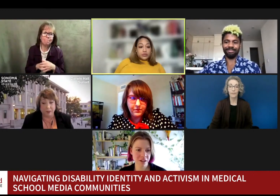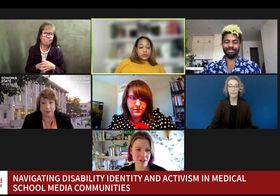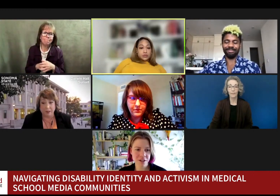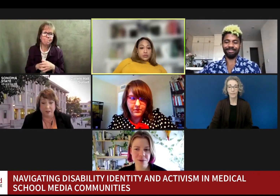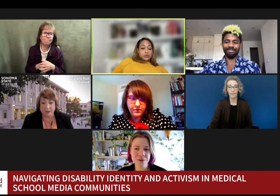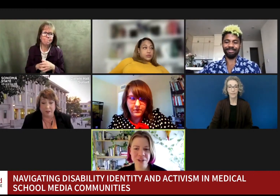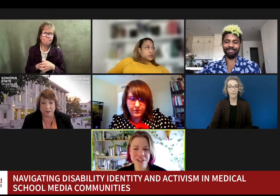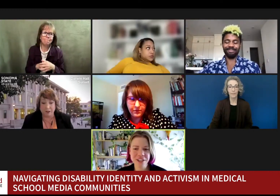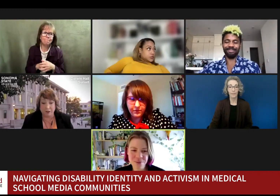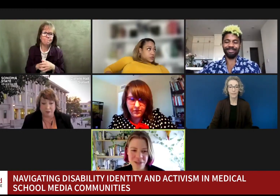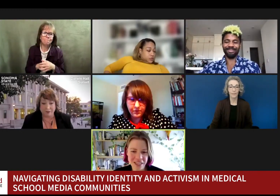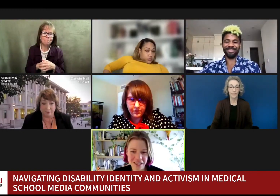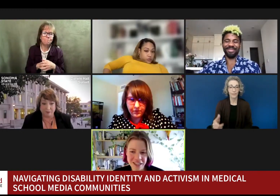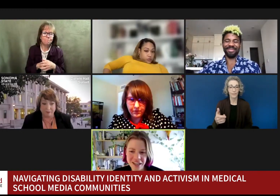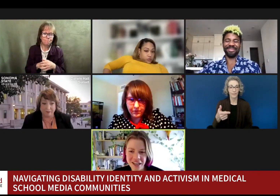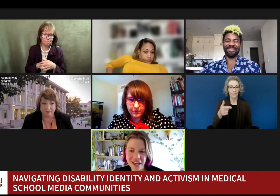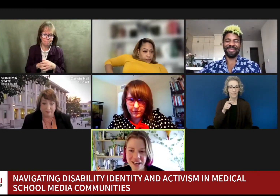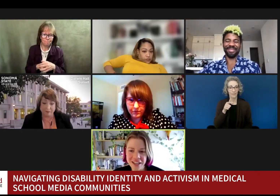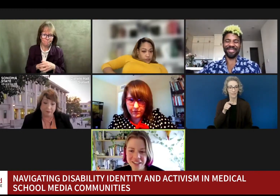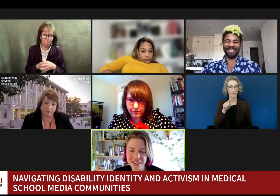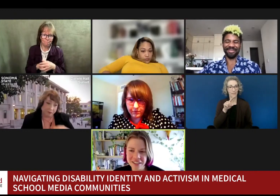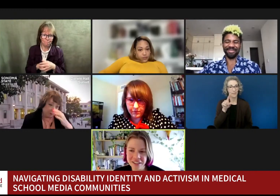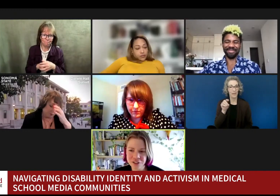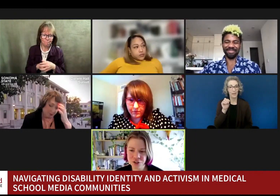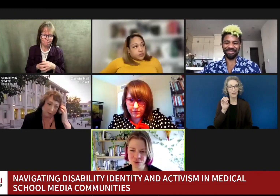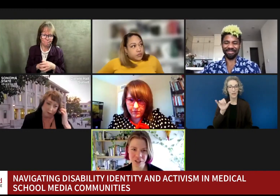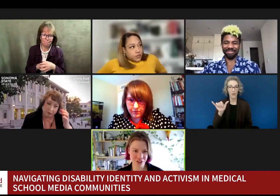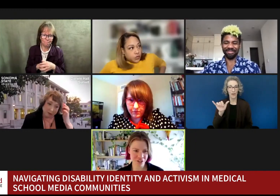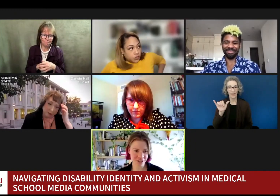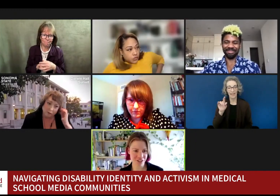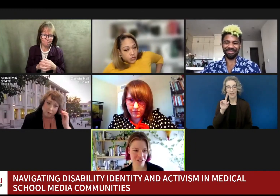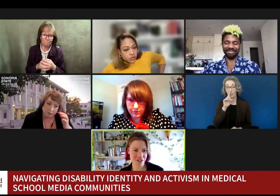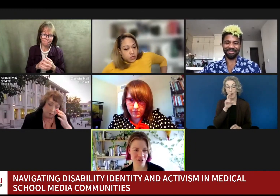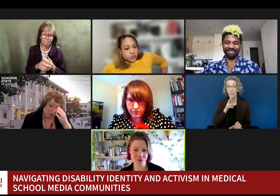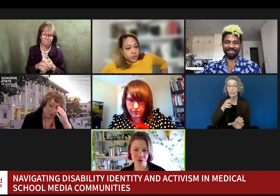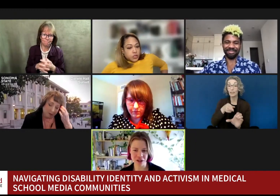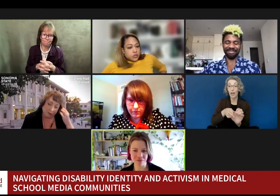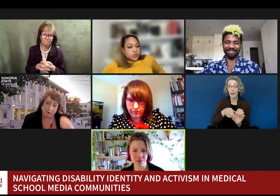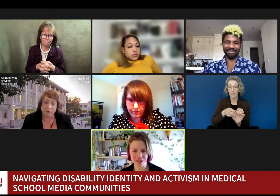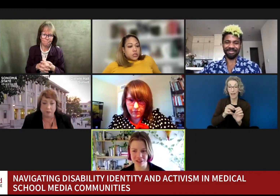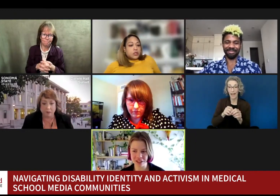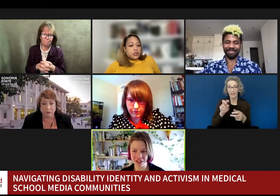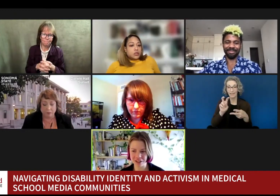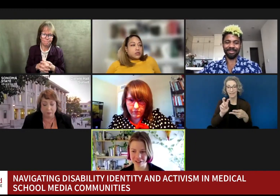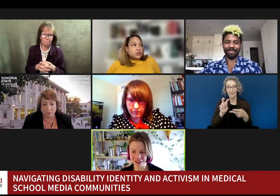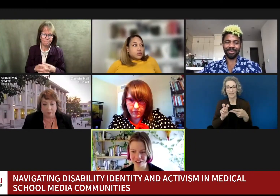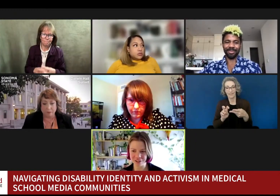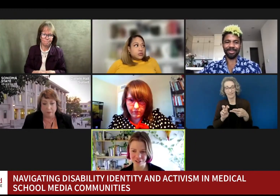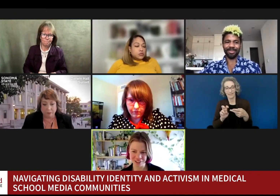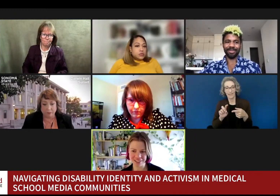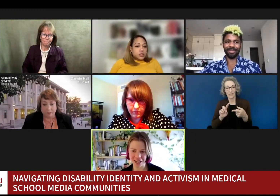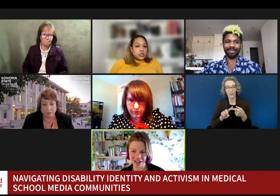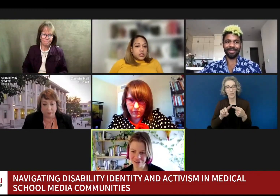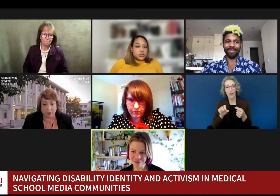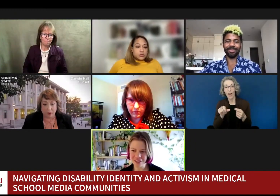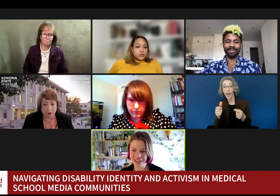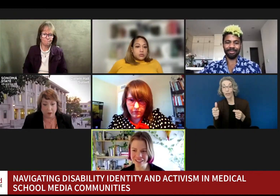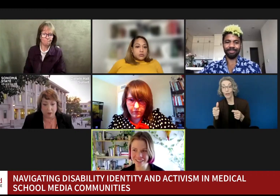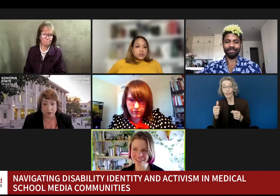So, I'm gonna jump in and switch to kind of maybe the other side of this.